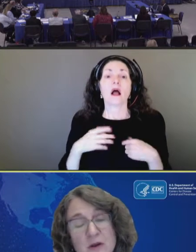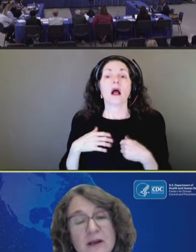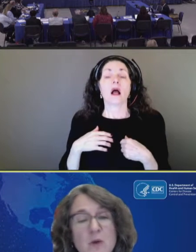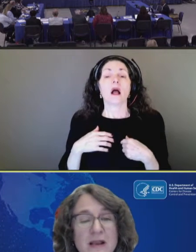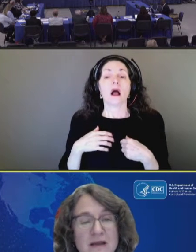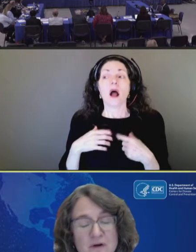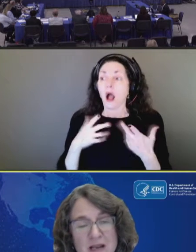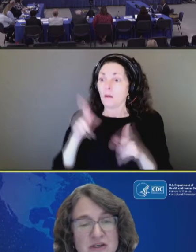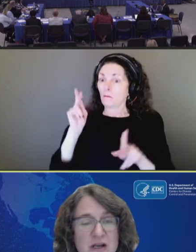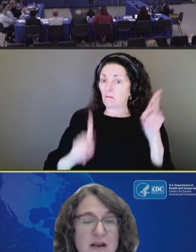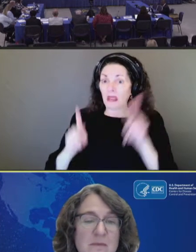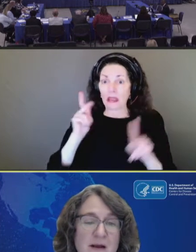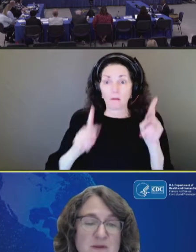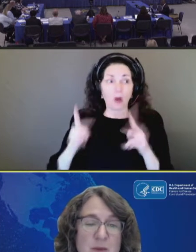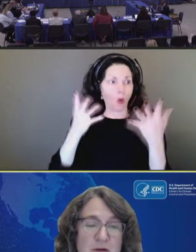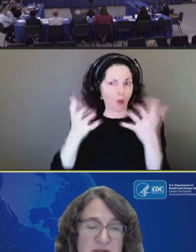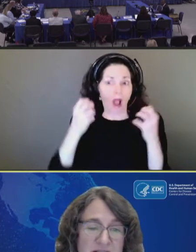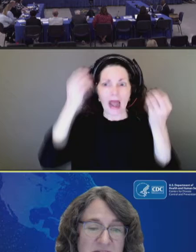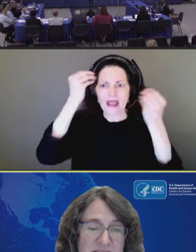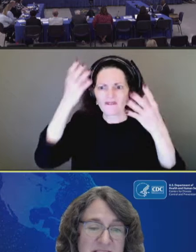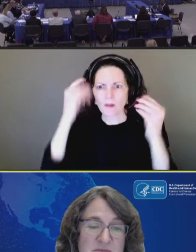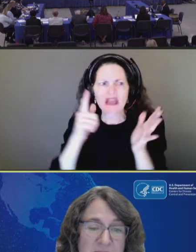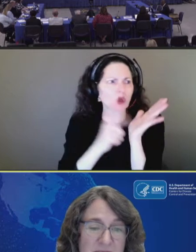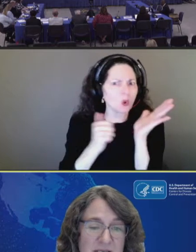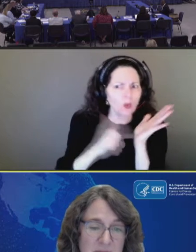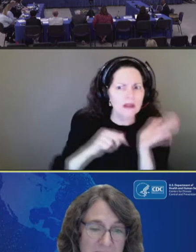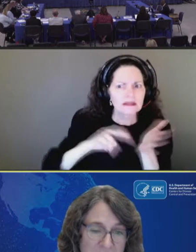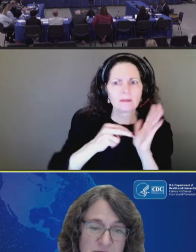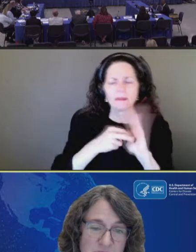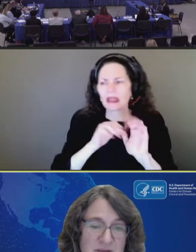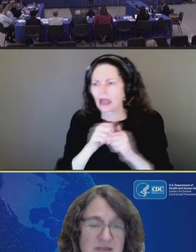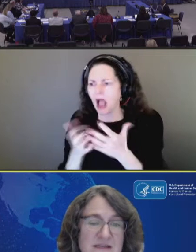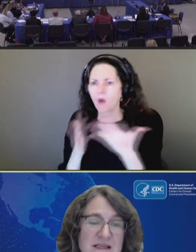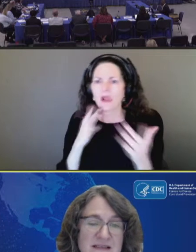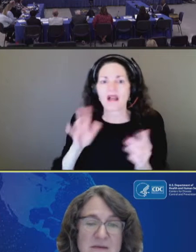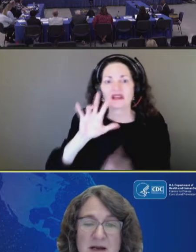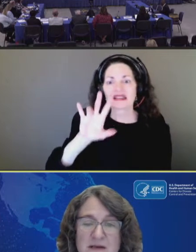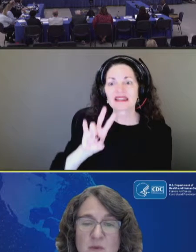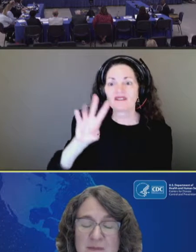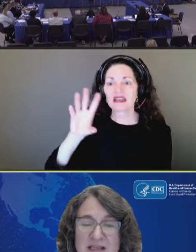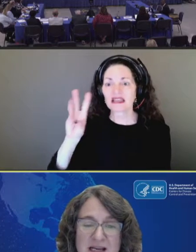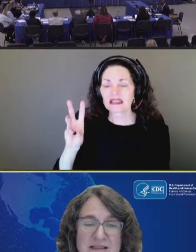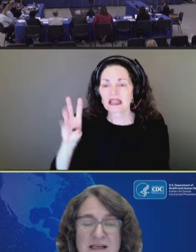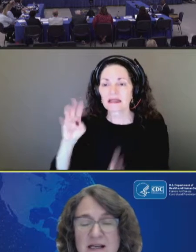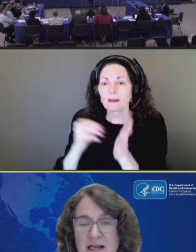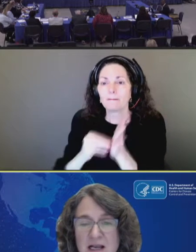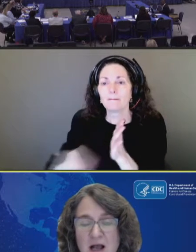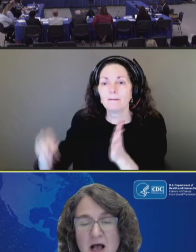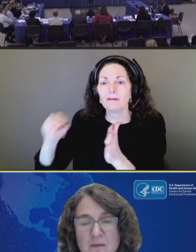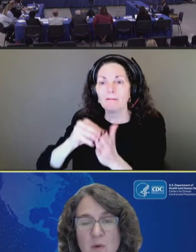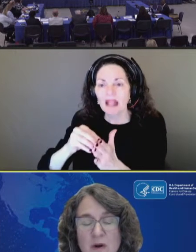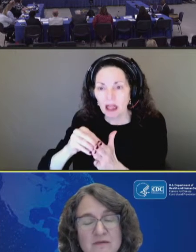community wanting information on mpox with over 76 million page views of CDC mpox website. One